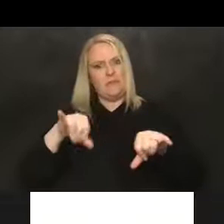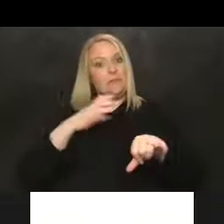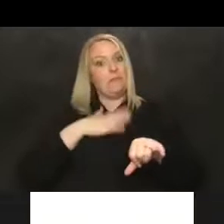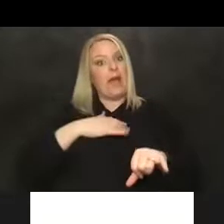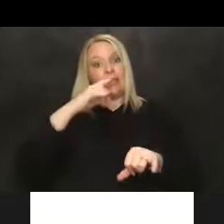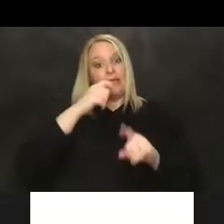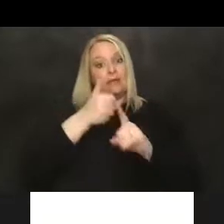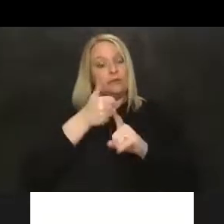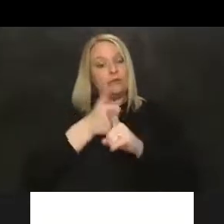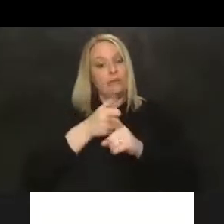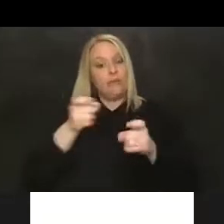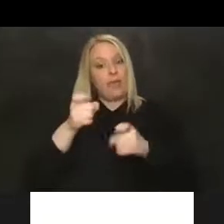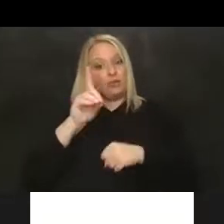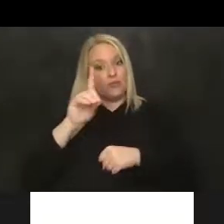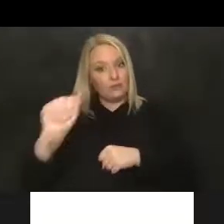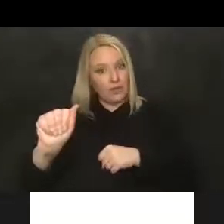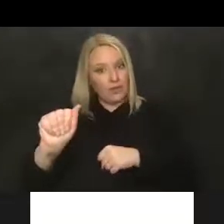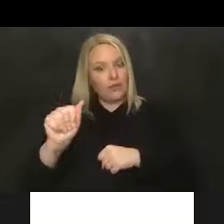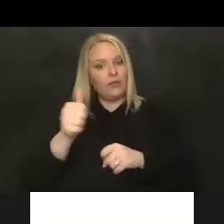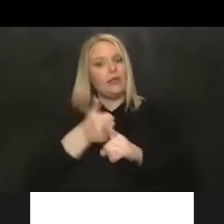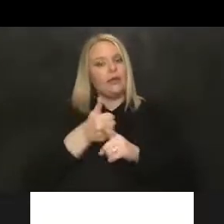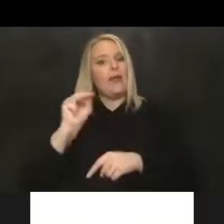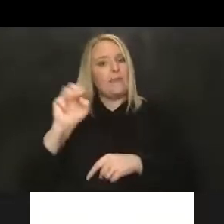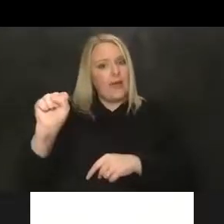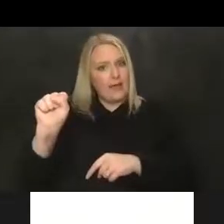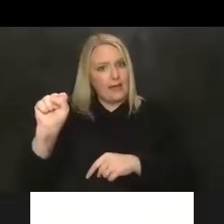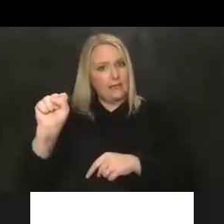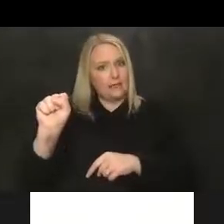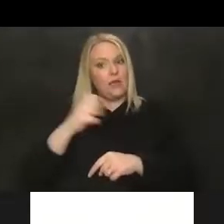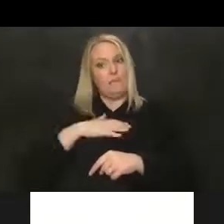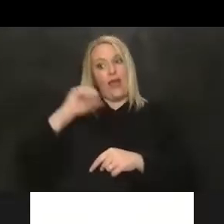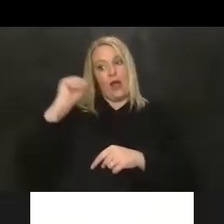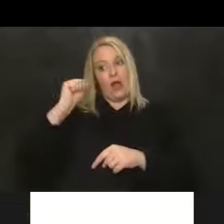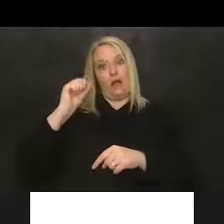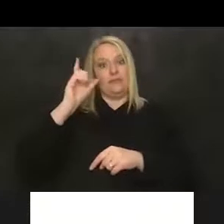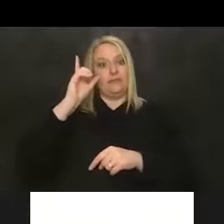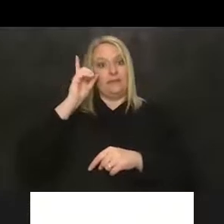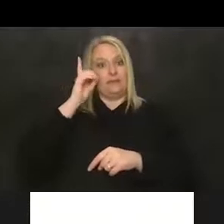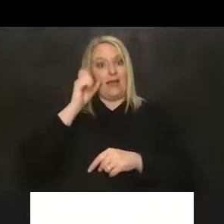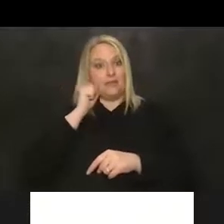managing a disability, she has multiple sclerosis; my aunt had down syndrome, my great aunt- I never